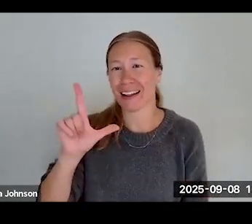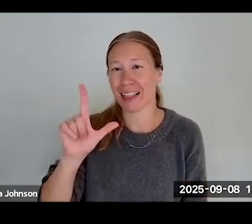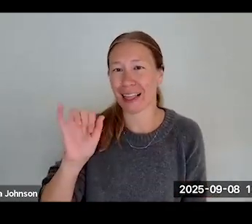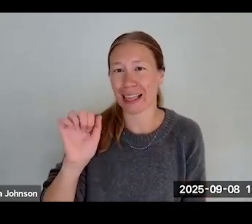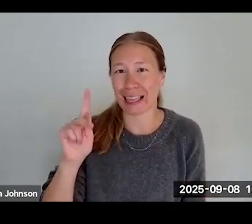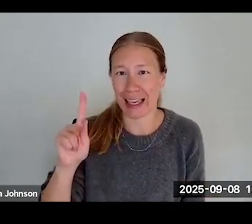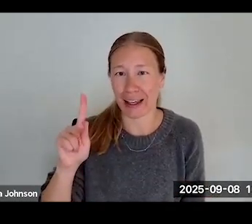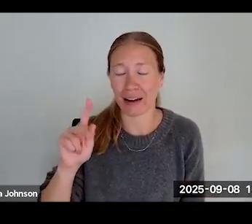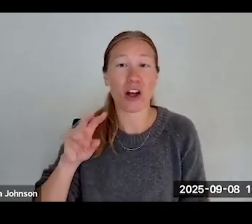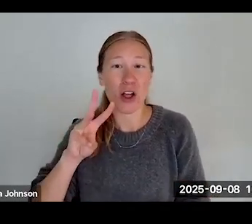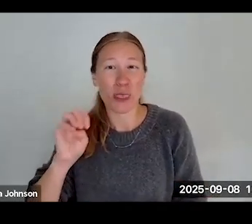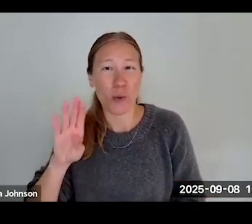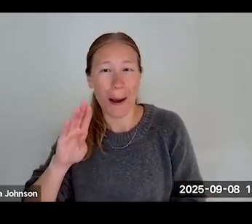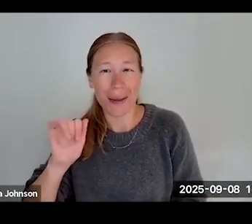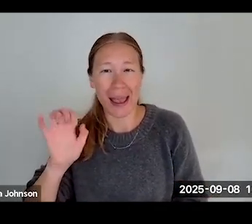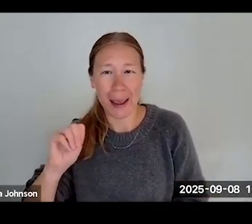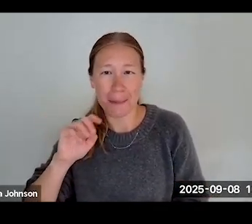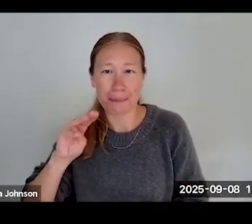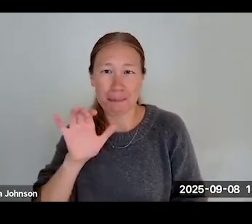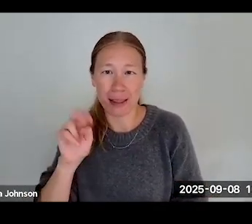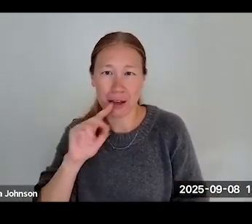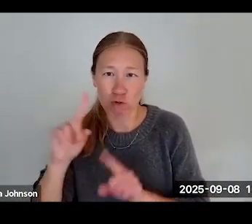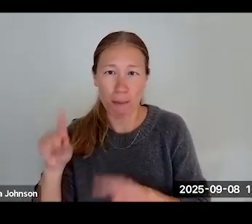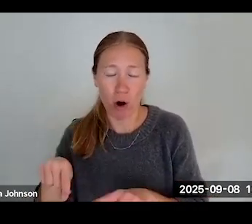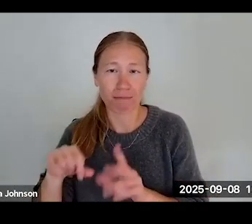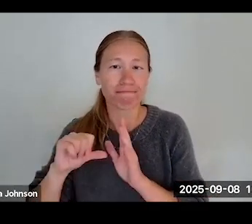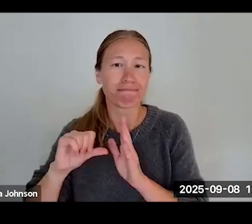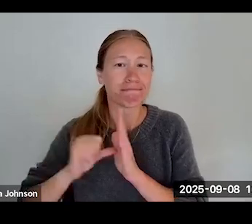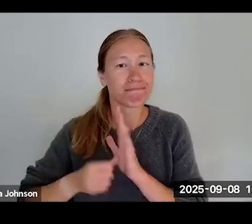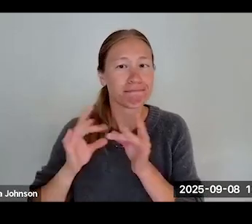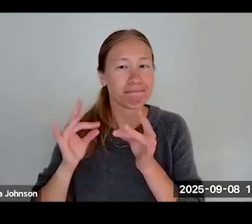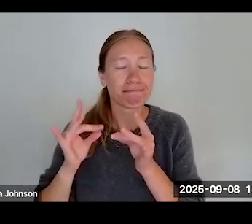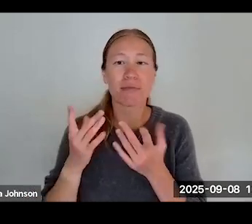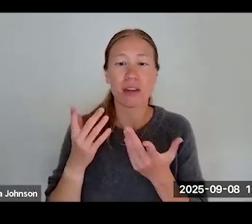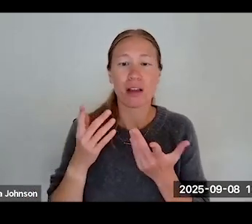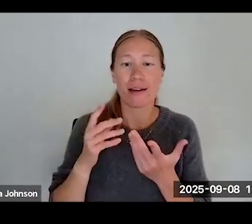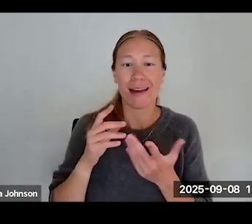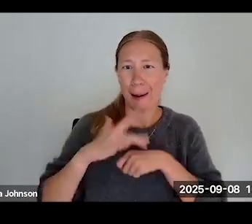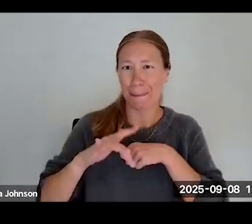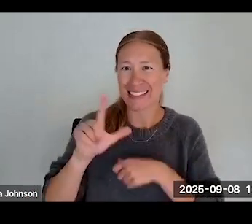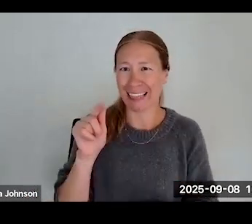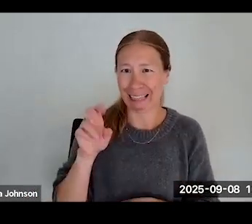So the WebAIM Million report references that empty link text impacts users with and without disabilities